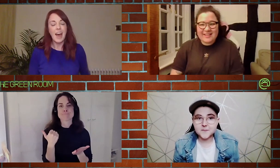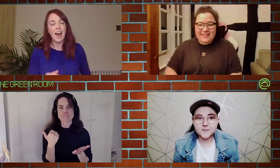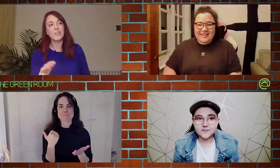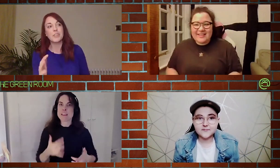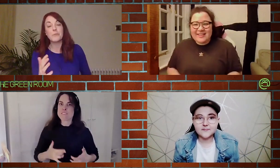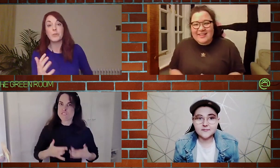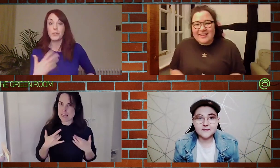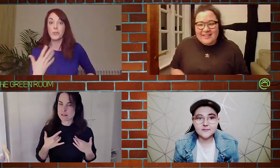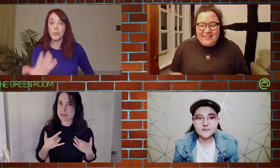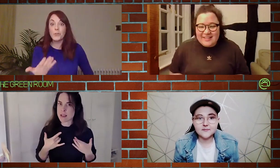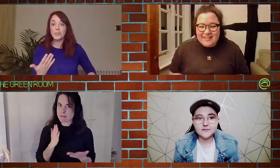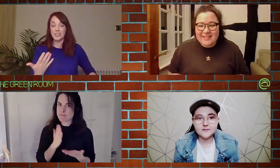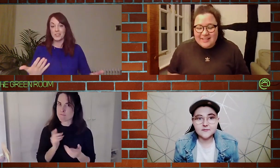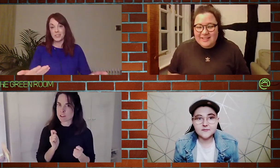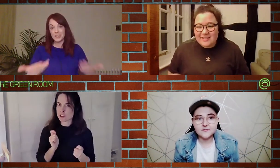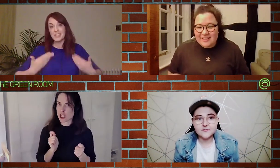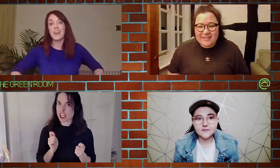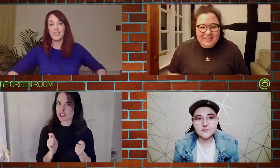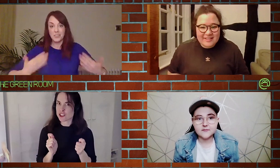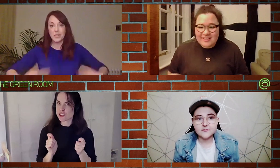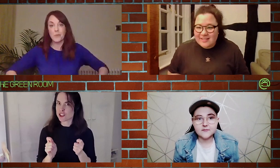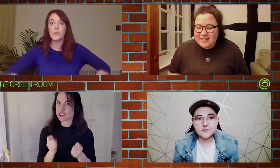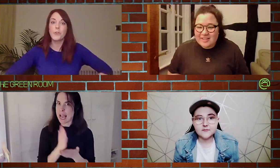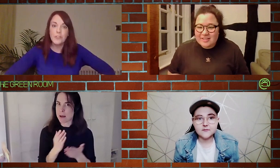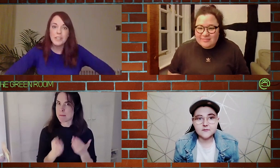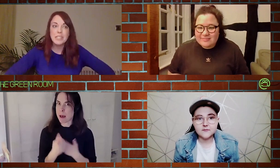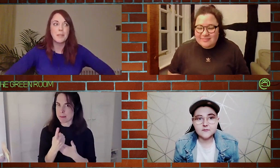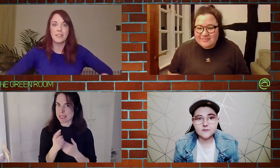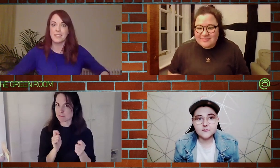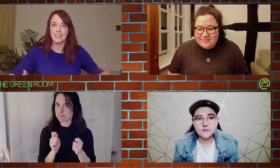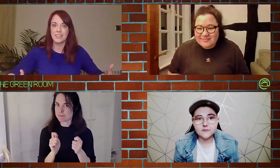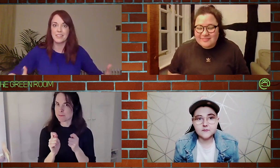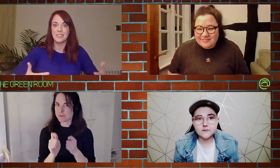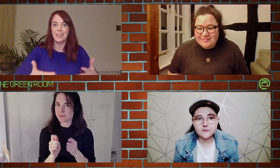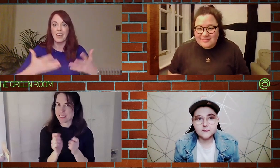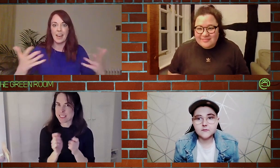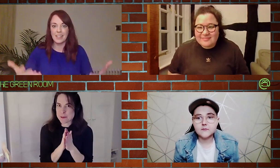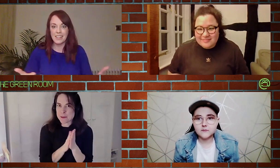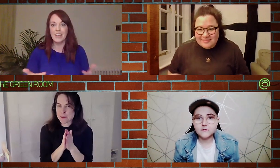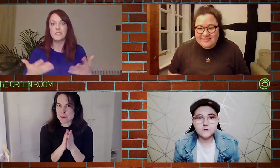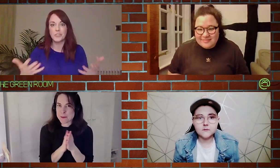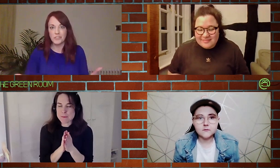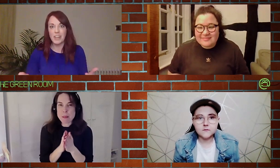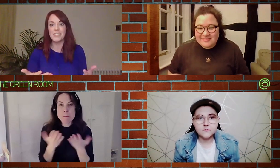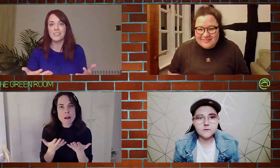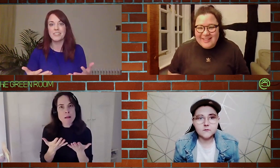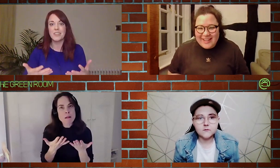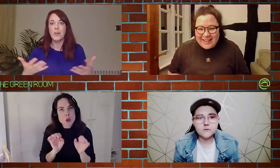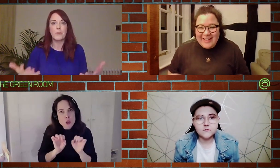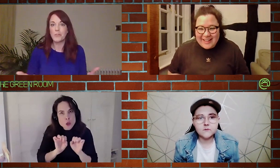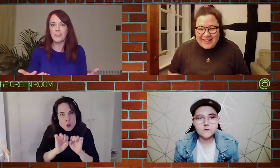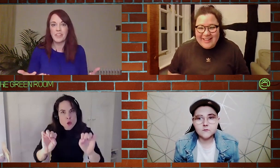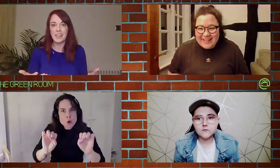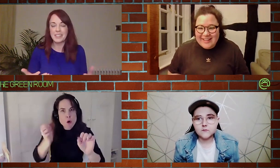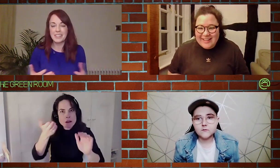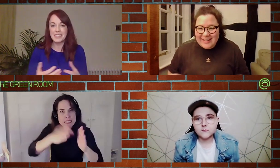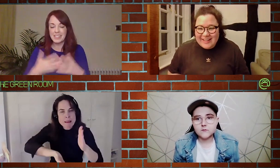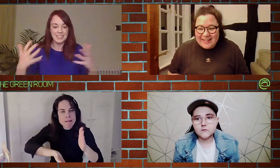And I really want you to to tell us what your experiences as actors and writers, with all the identities